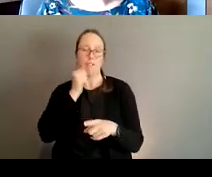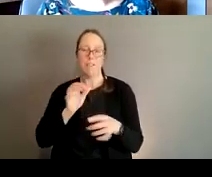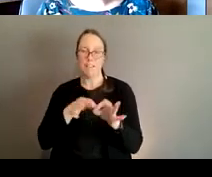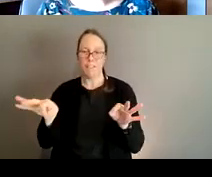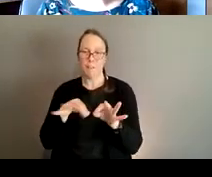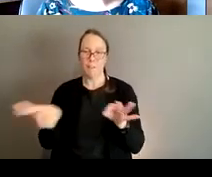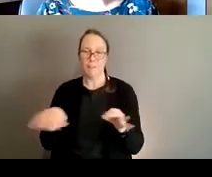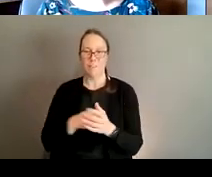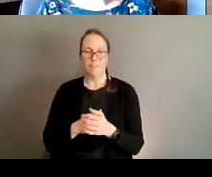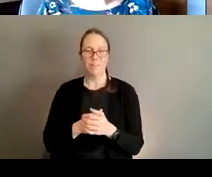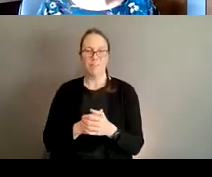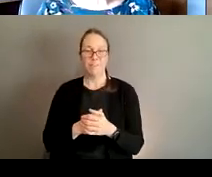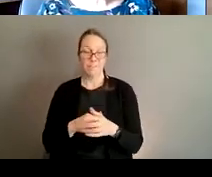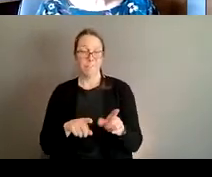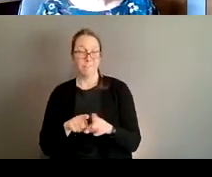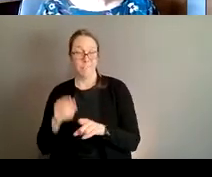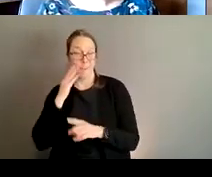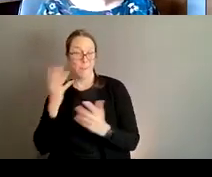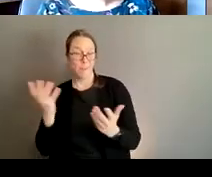Also known as LEAD speak.